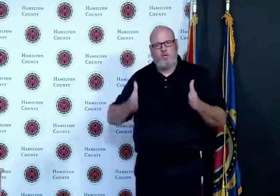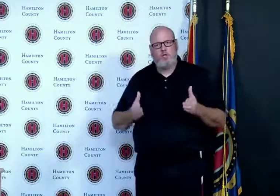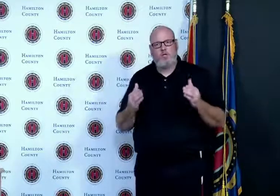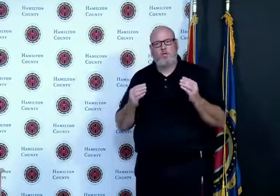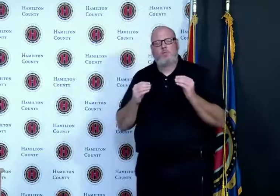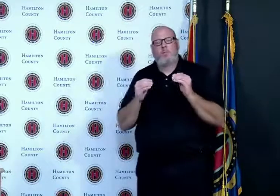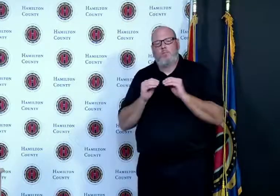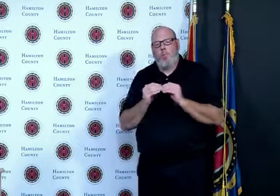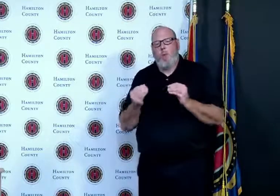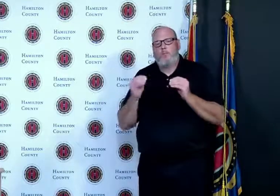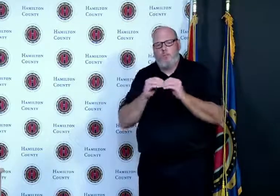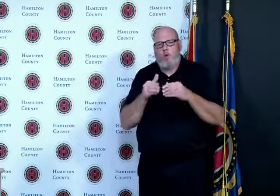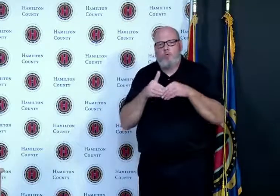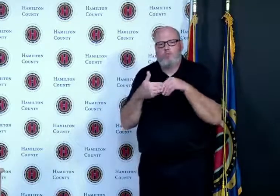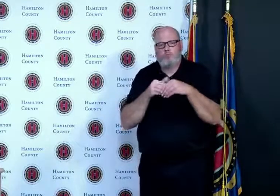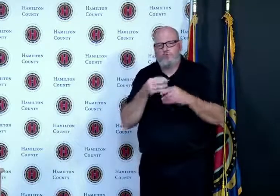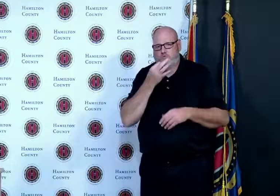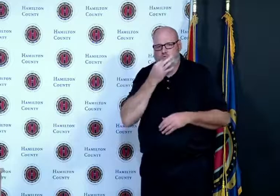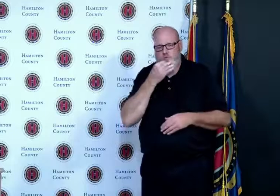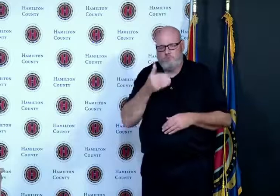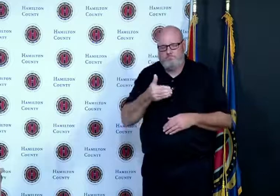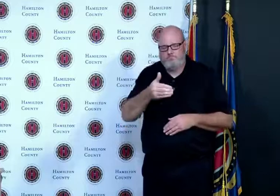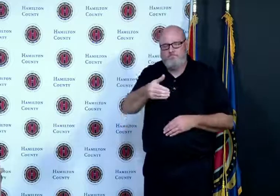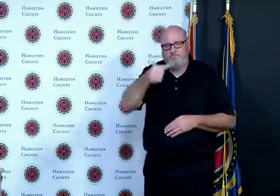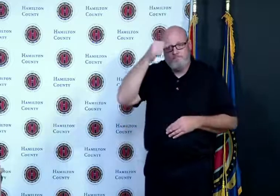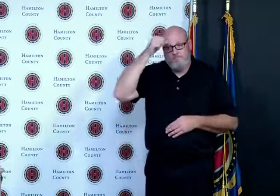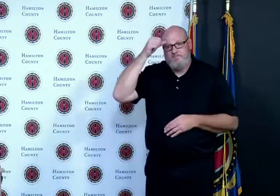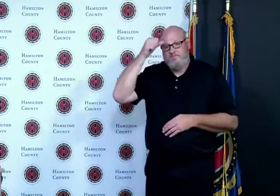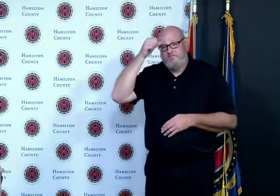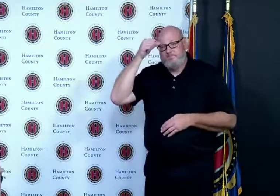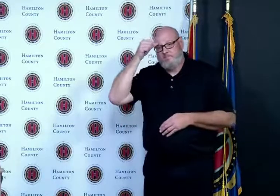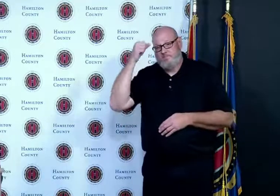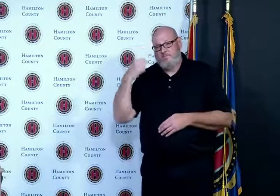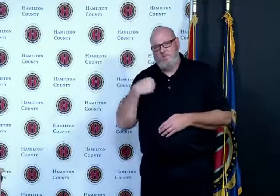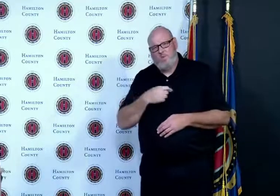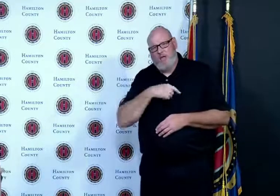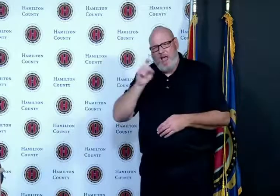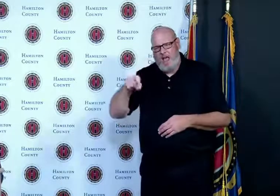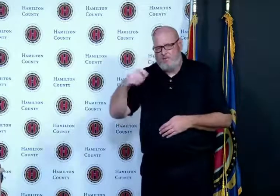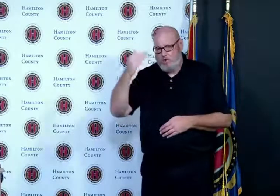but we have to continue to practice all the things we know prevent the spread of the disease until we